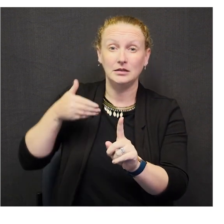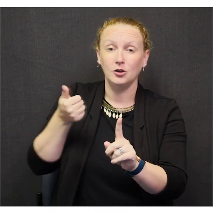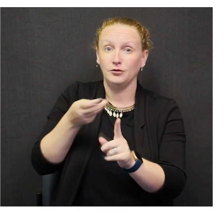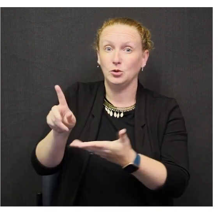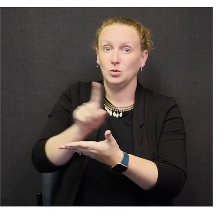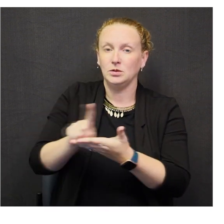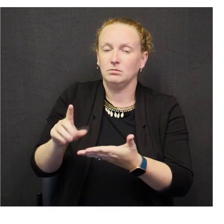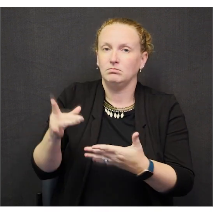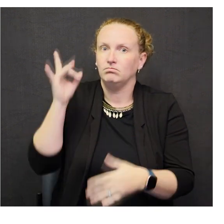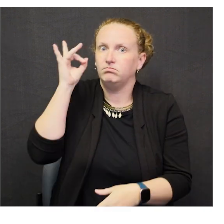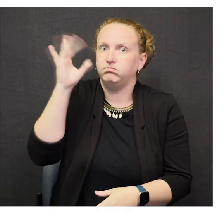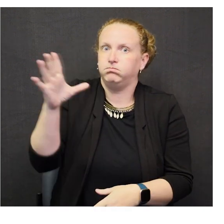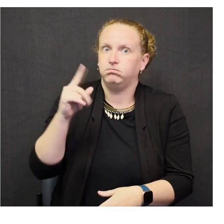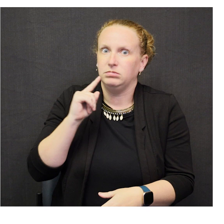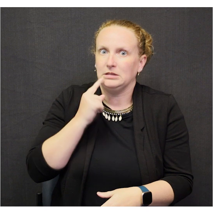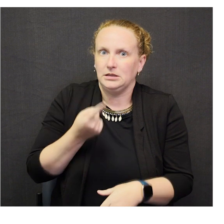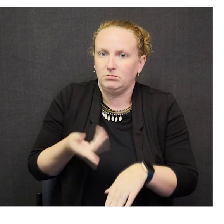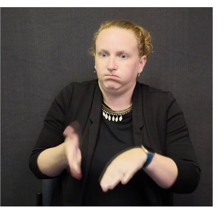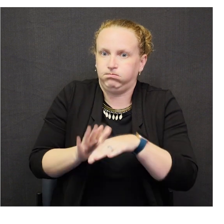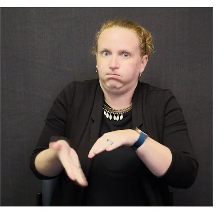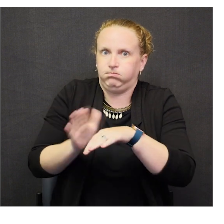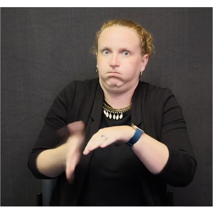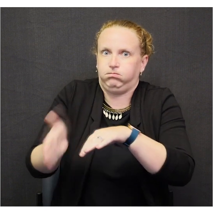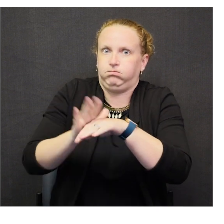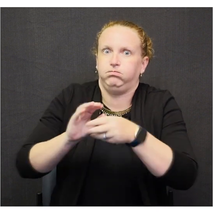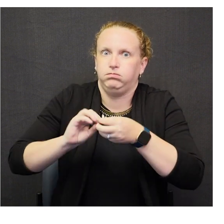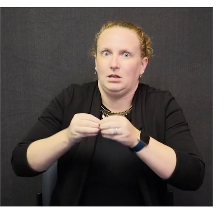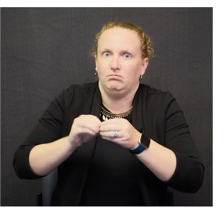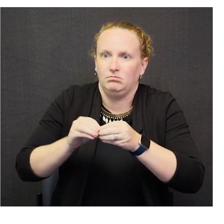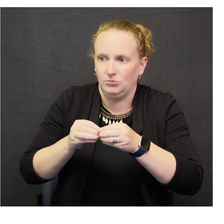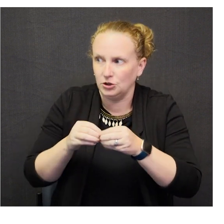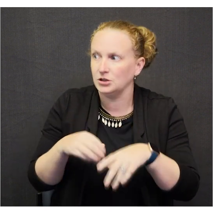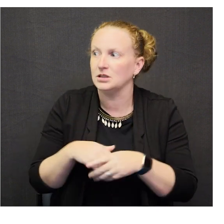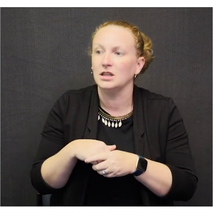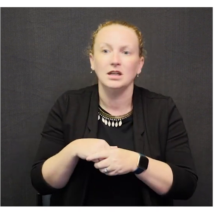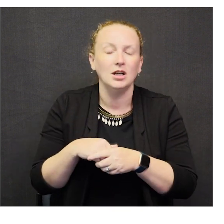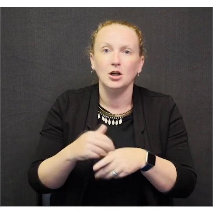to learn our lessons on fly because there was nothing really that could have prepared